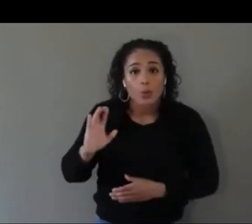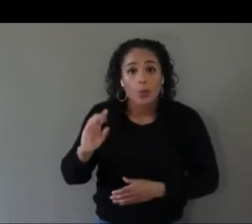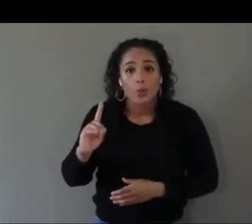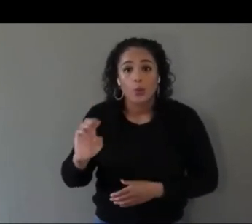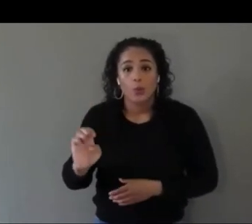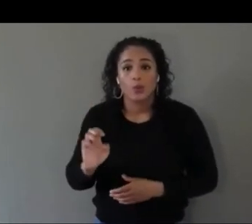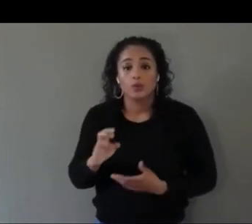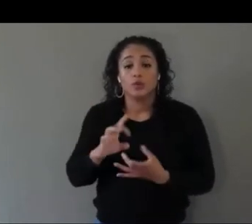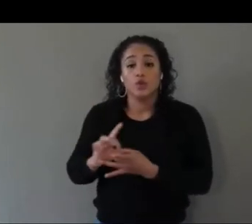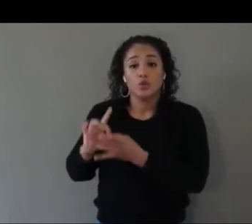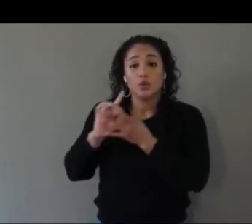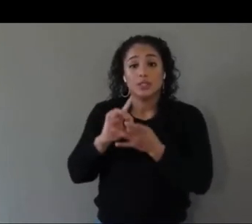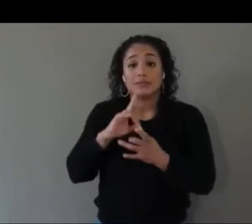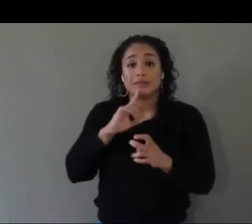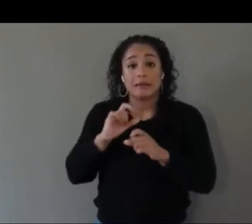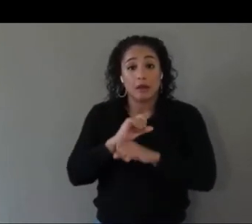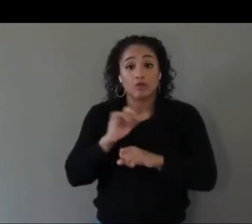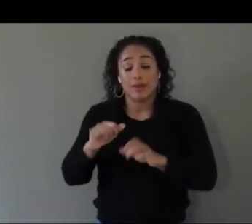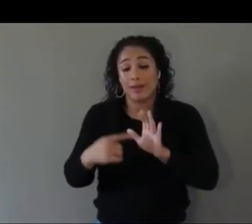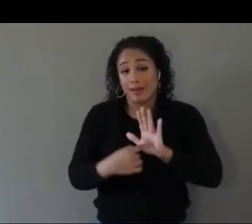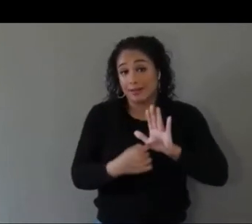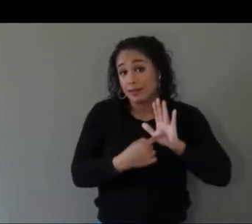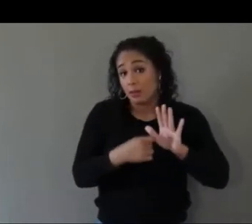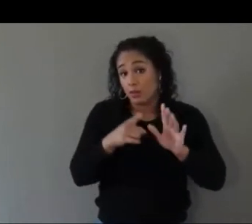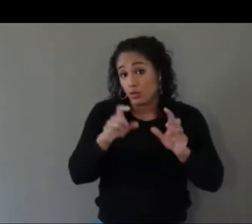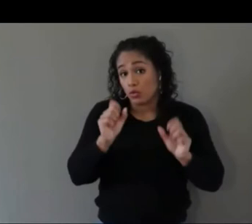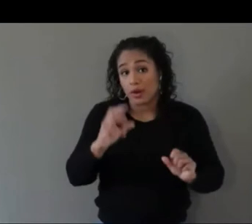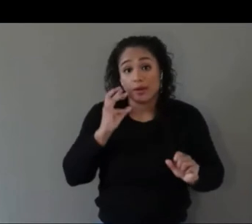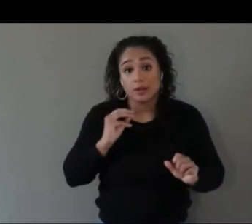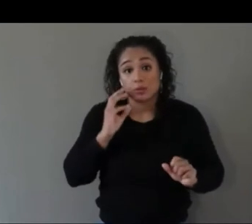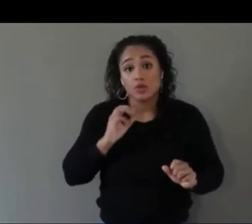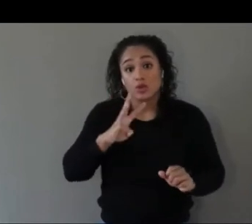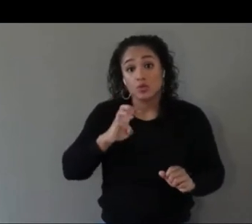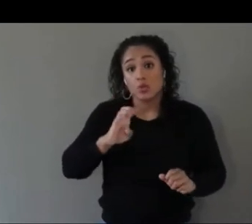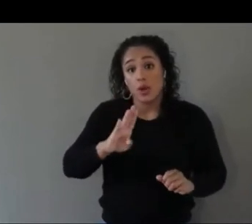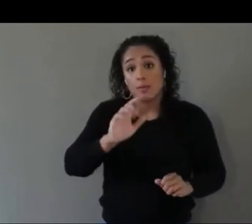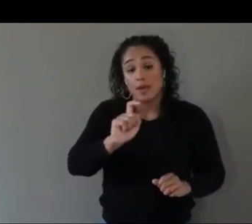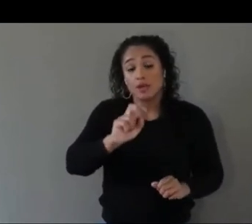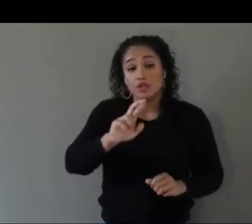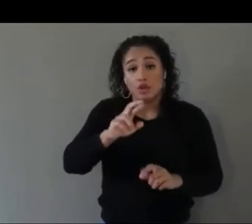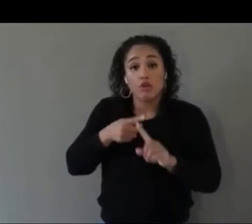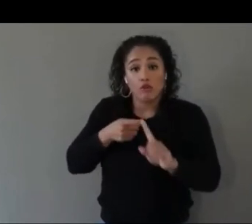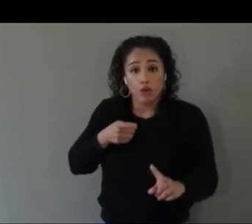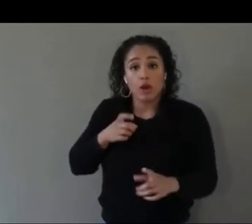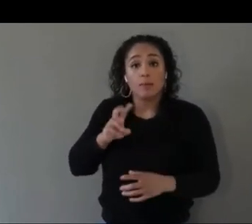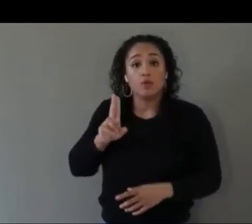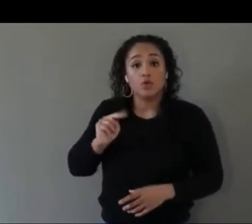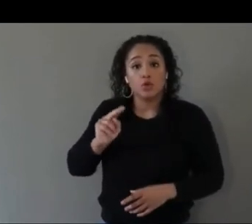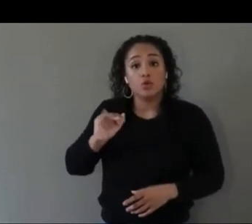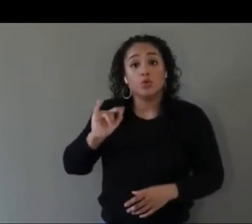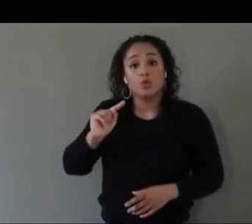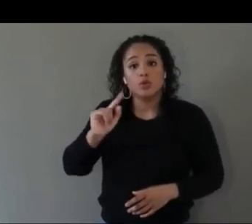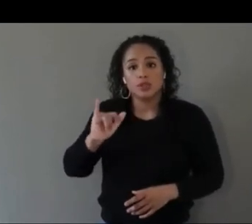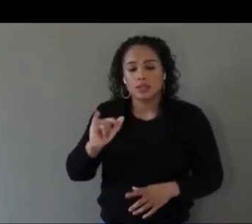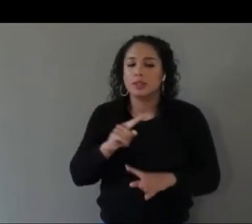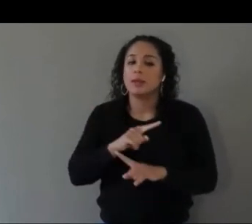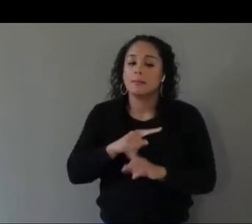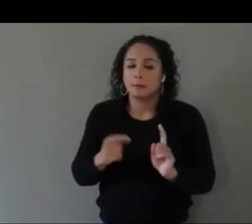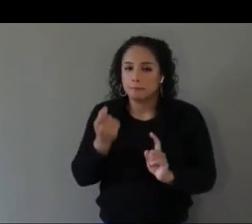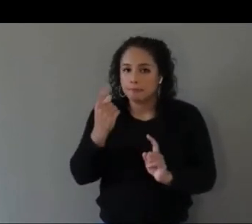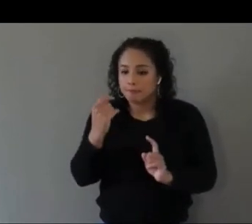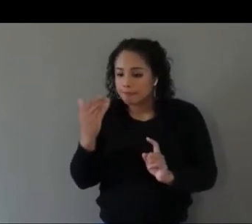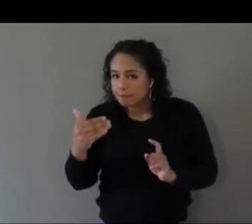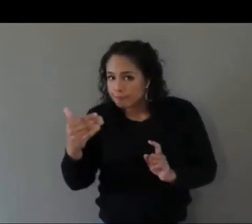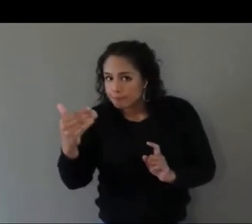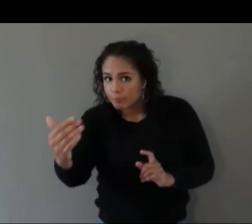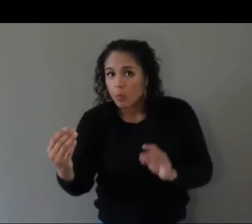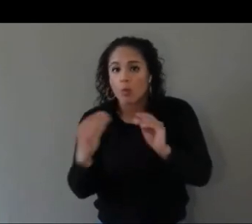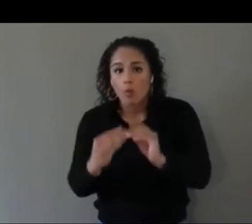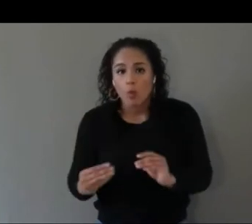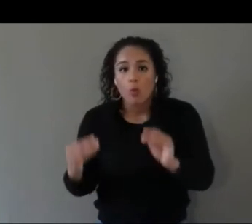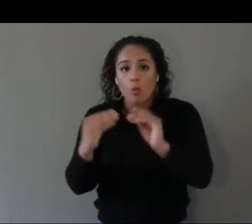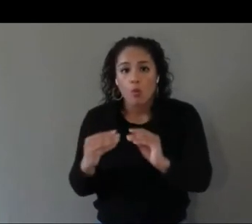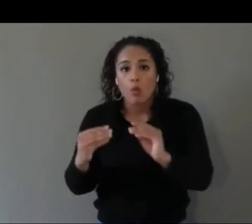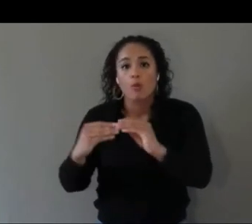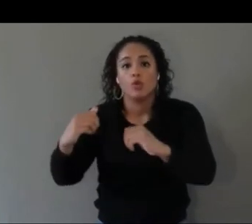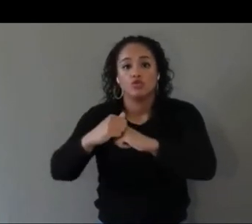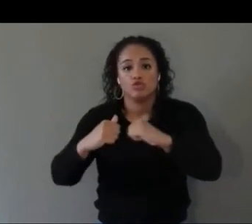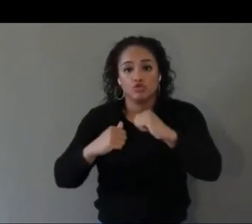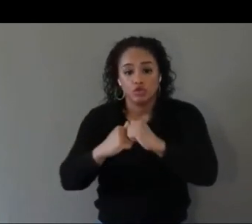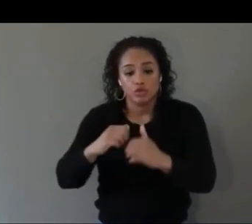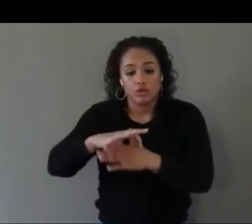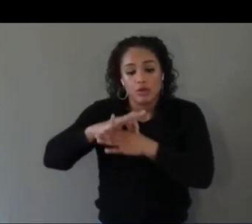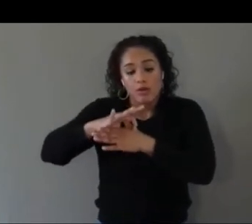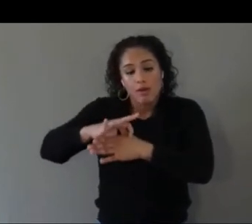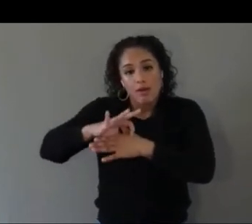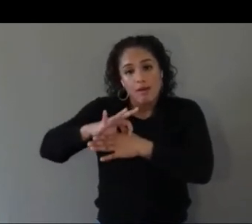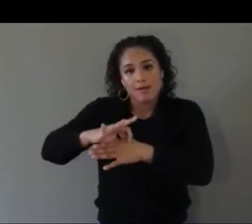We are definitely going to see more and more structured content that is basically set up